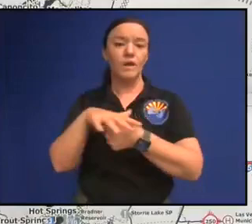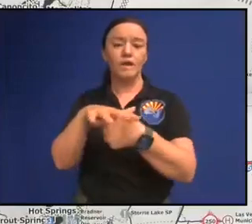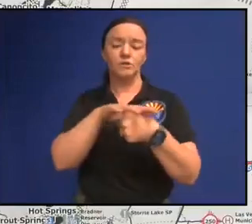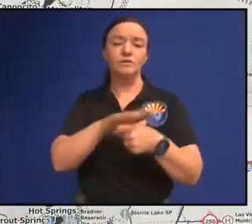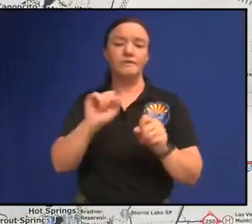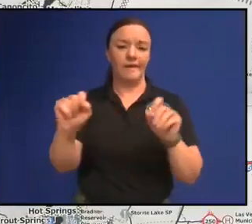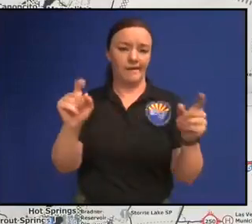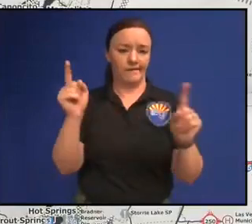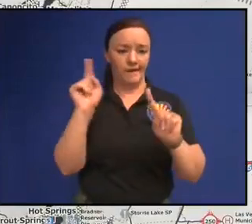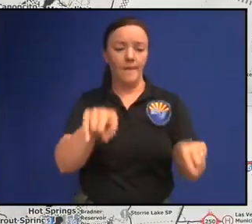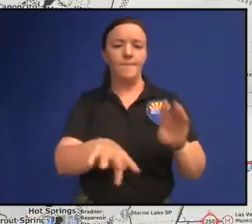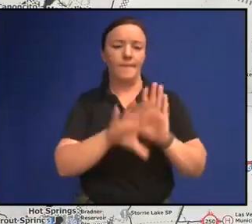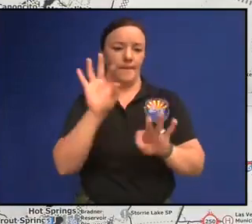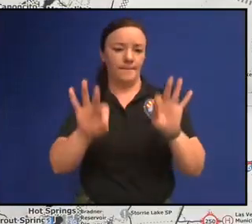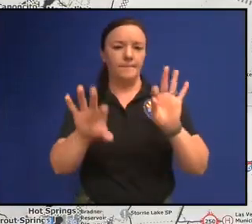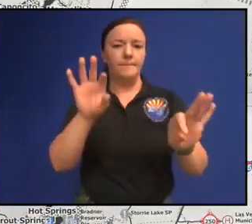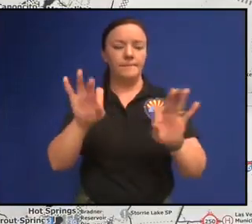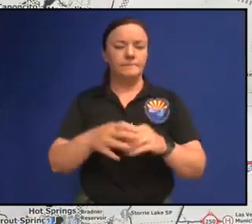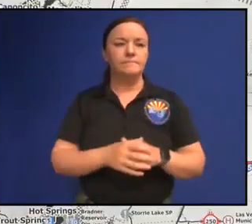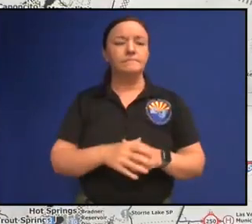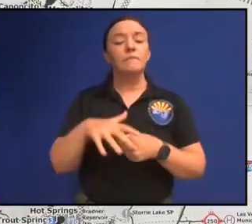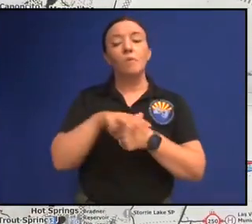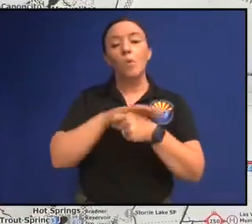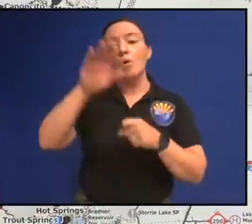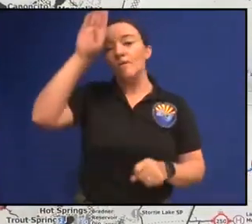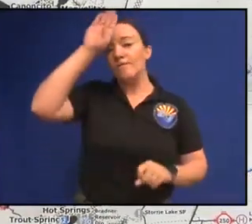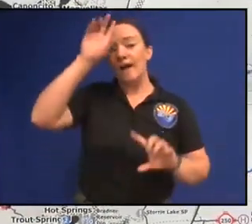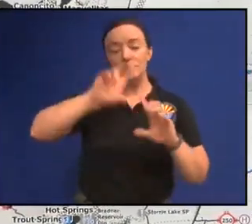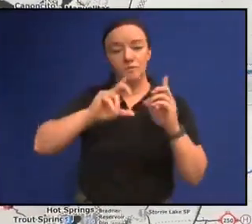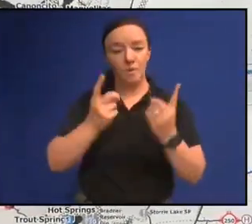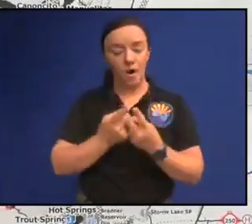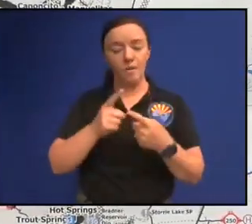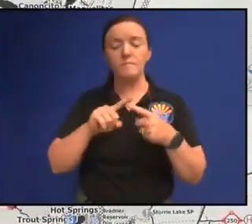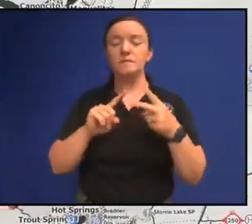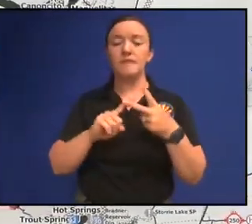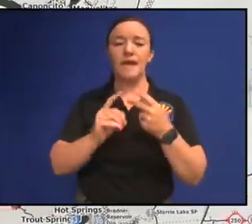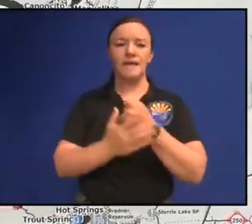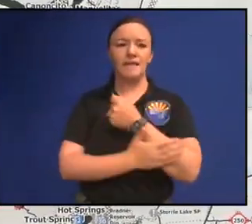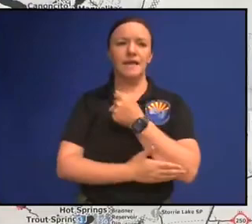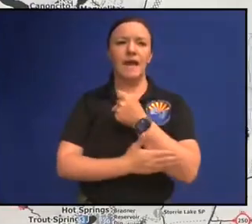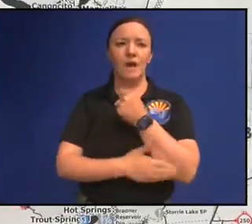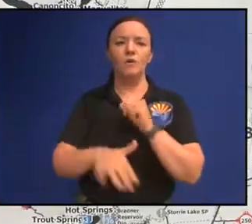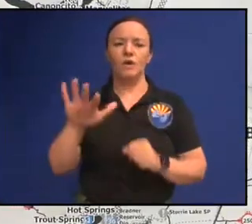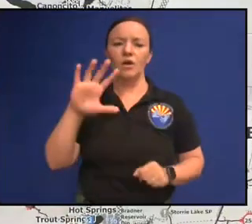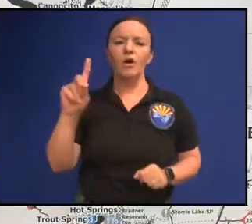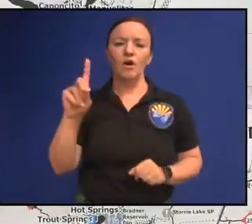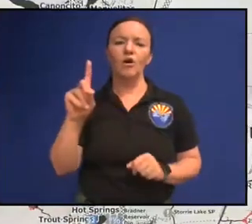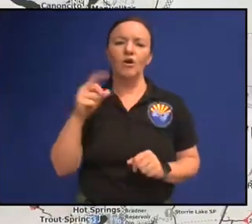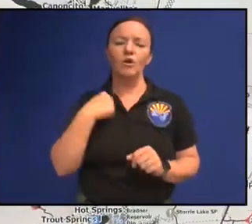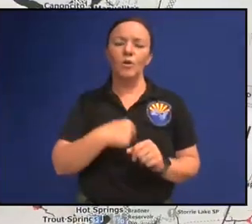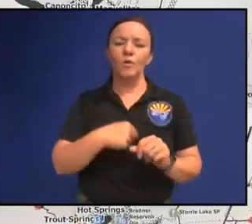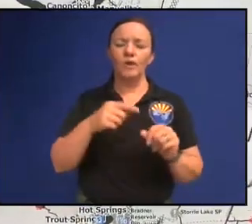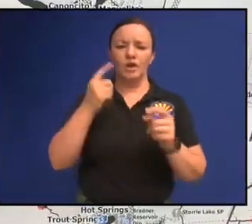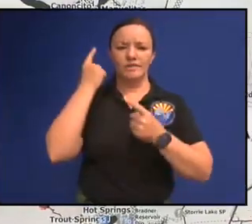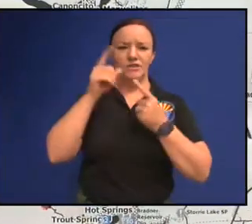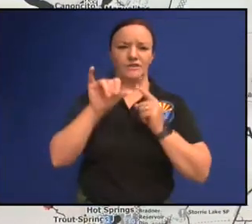AND ALSO AT THE COUNTY YARD. THAT IS WHAT WE ARE LOOKING AT RIGHT NOW AND THEY'LL BE AVAILABLE FOR YOU